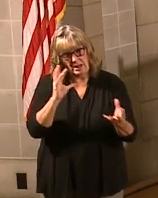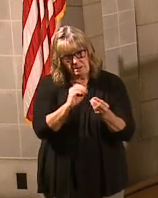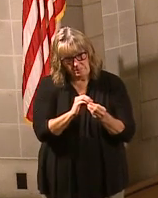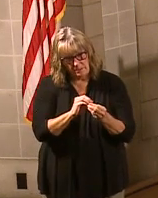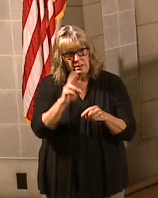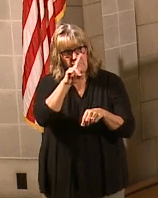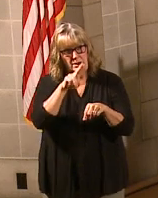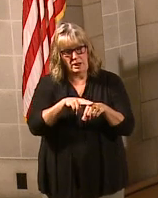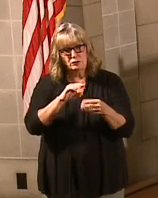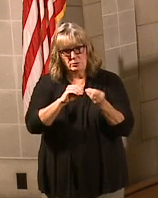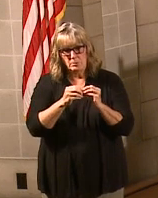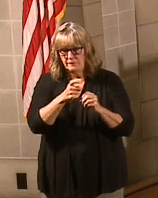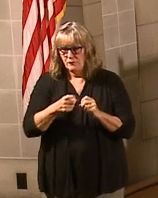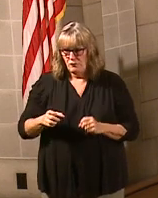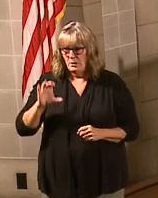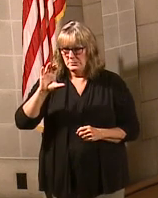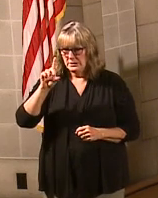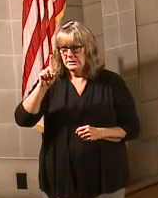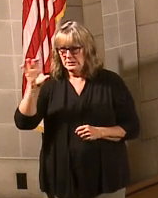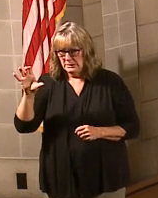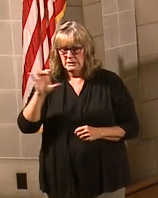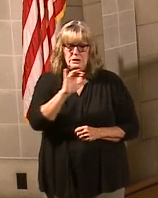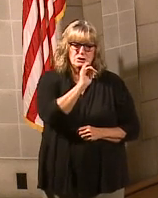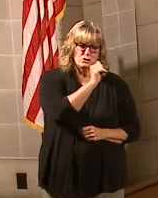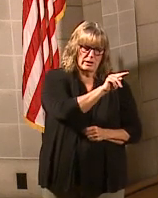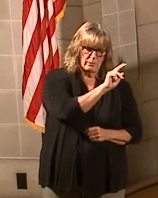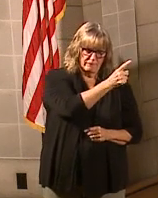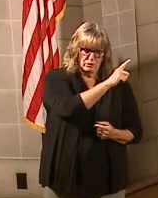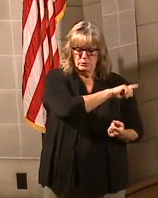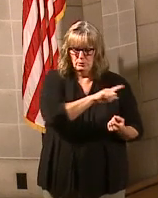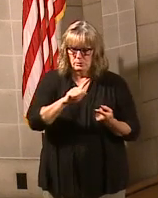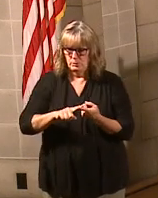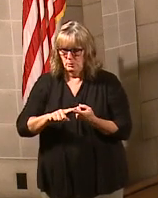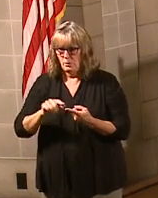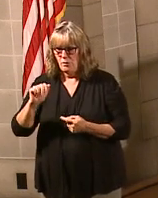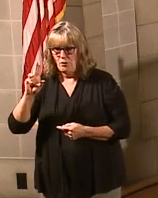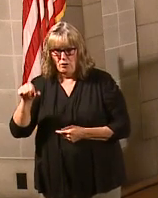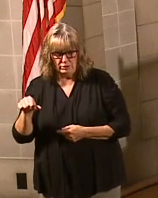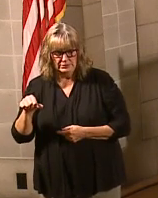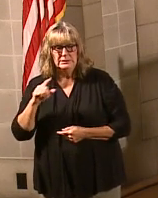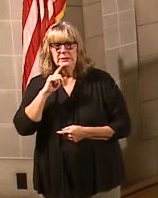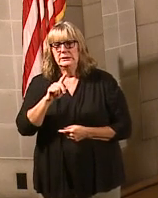SO 477, 434.